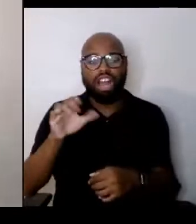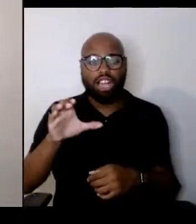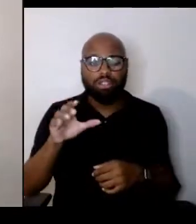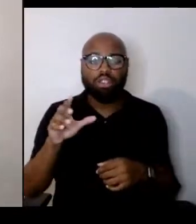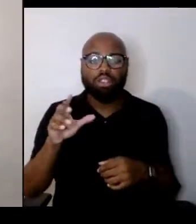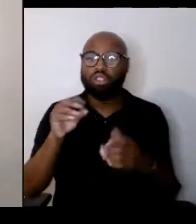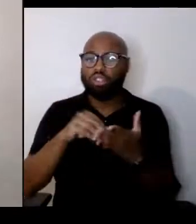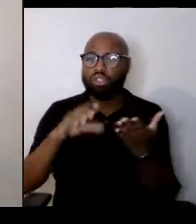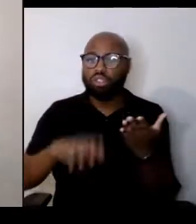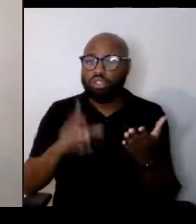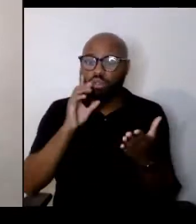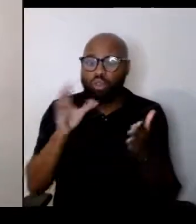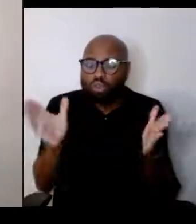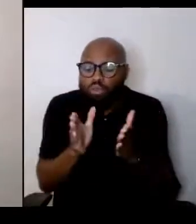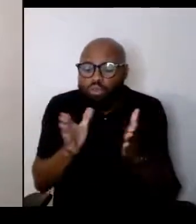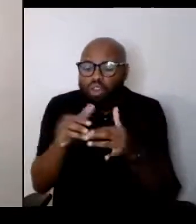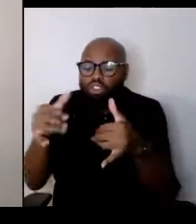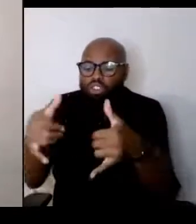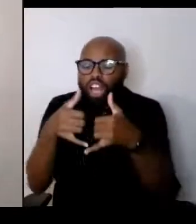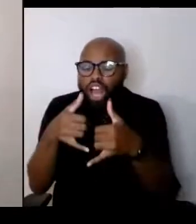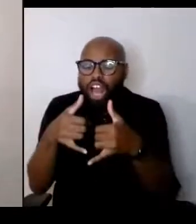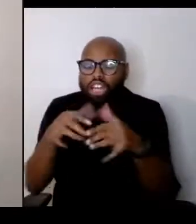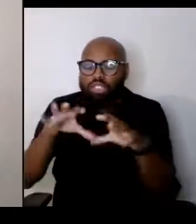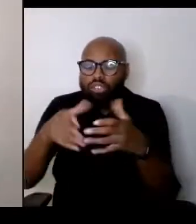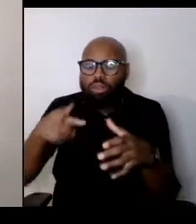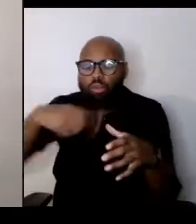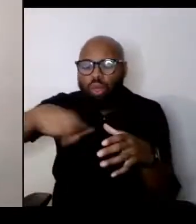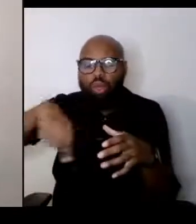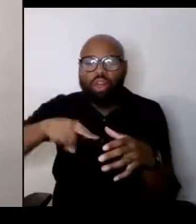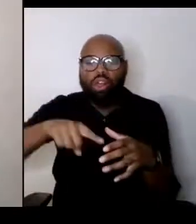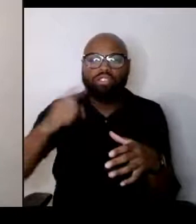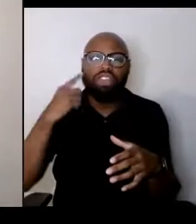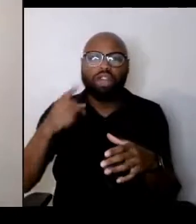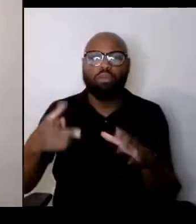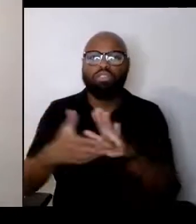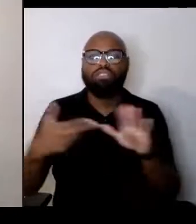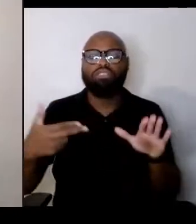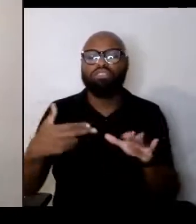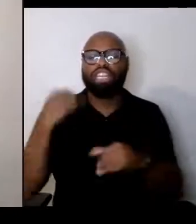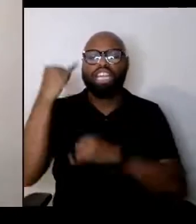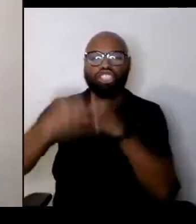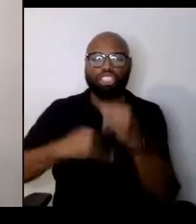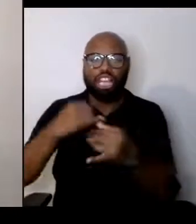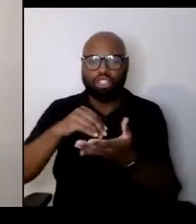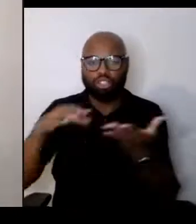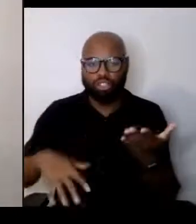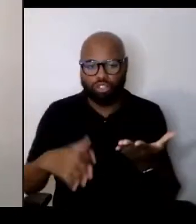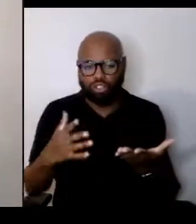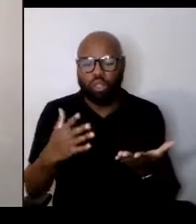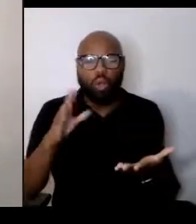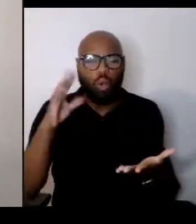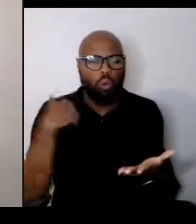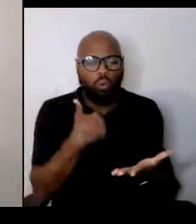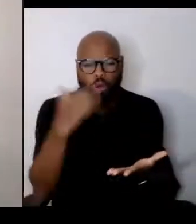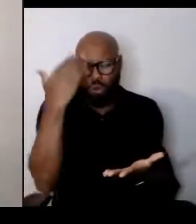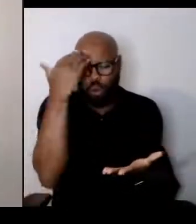because they were considered international students, which we know, isn't correct. You know, they live in the United States,